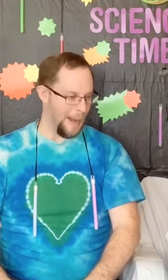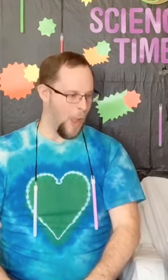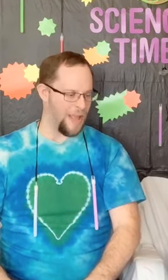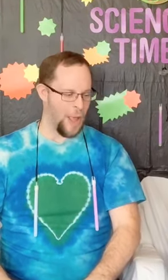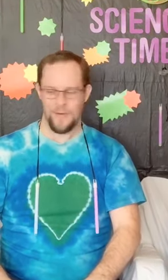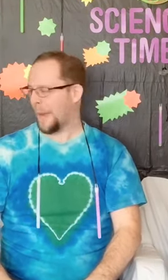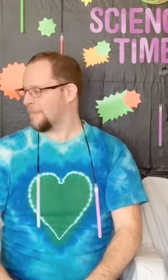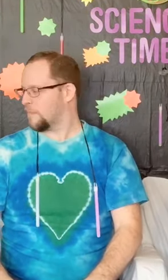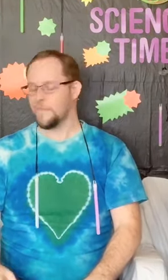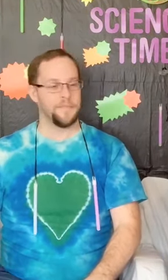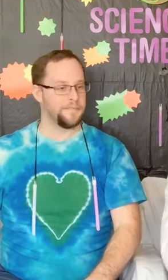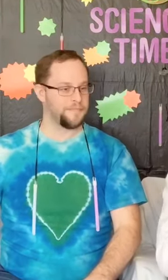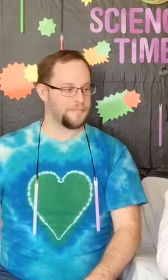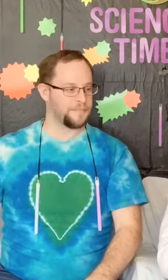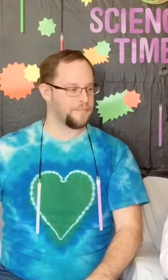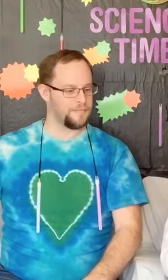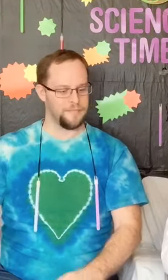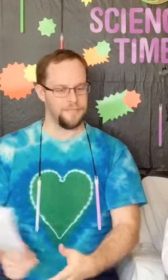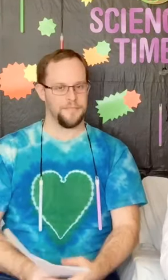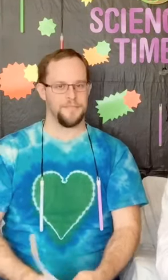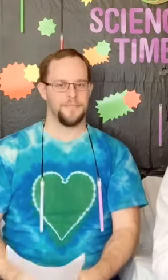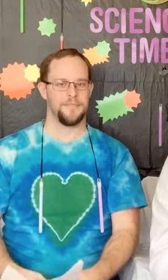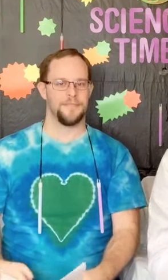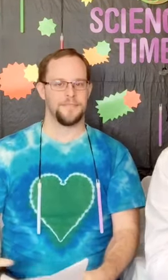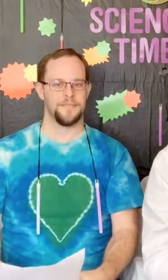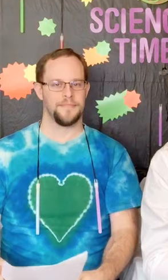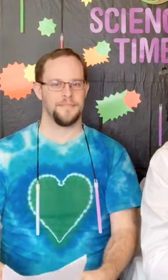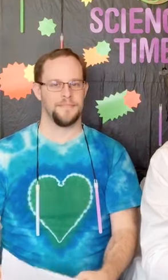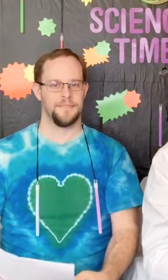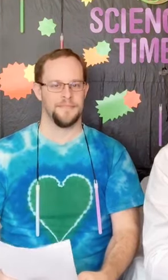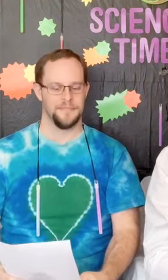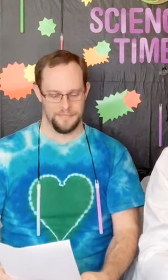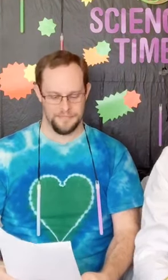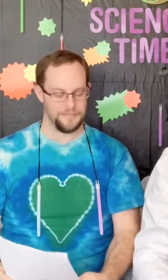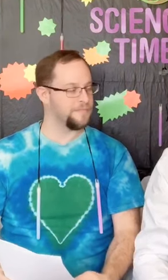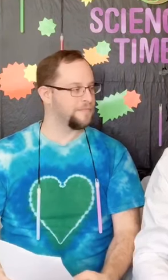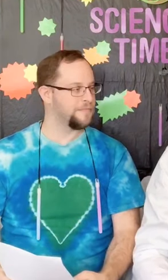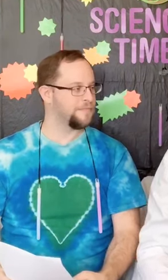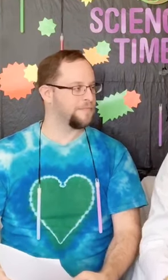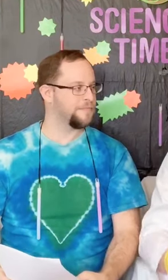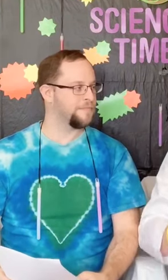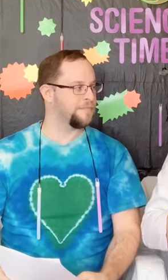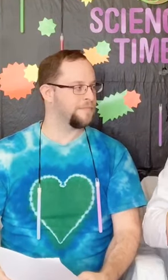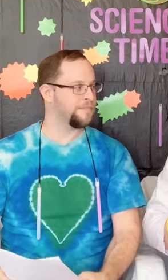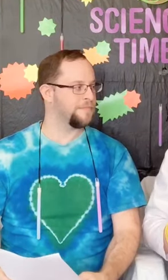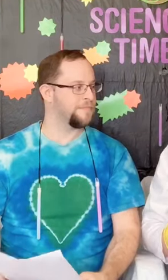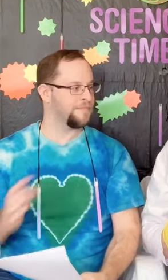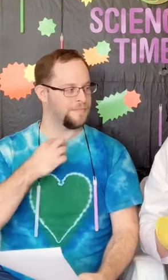Moving forward. I have a song that is about germs. Yes, that's happening.